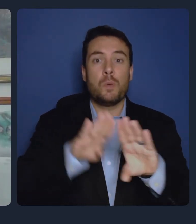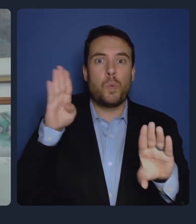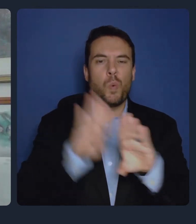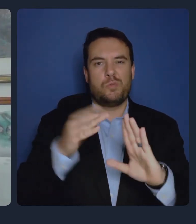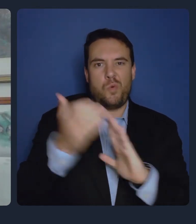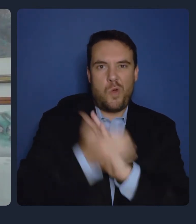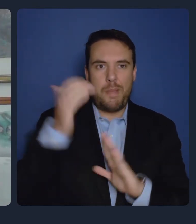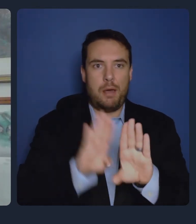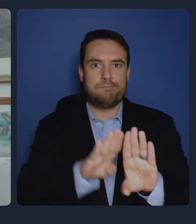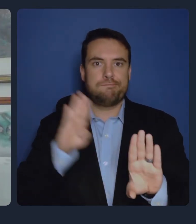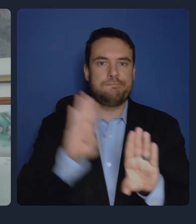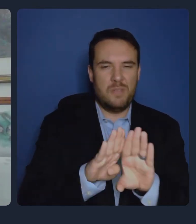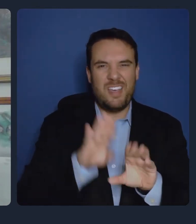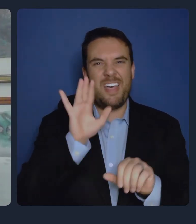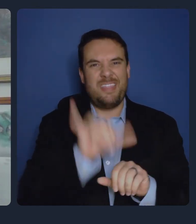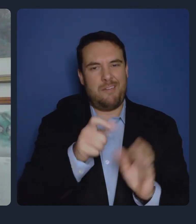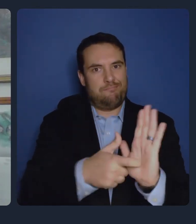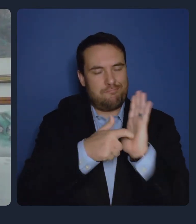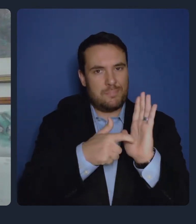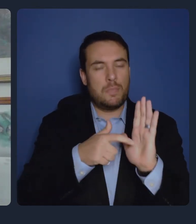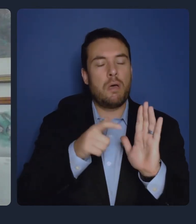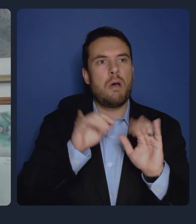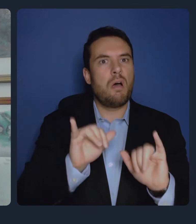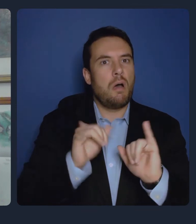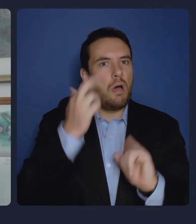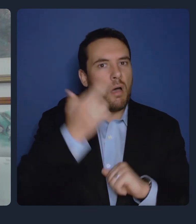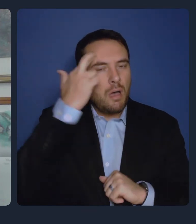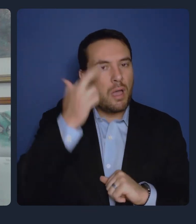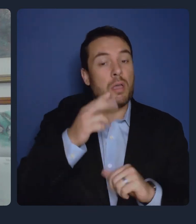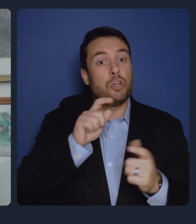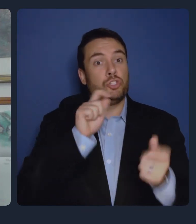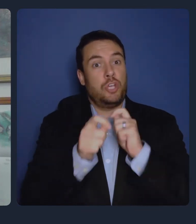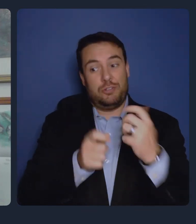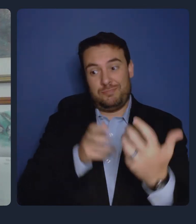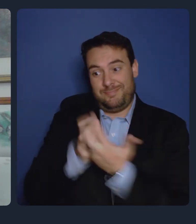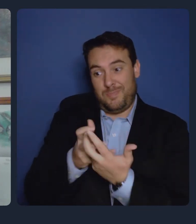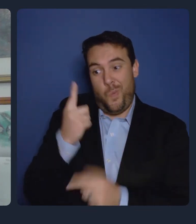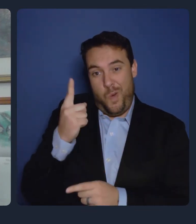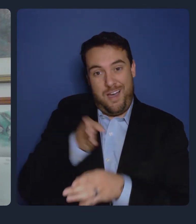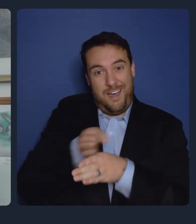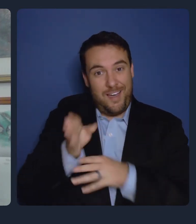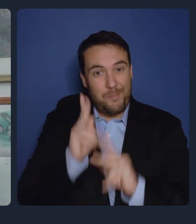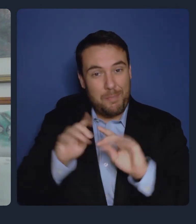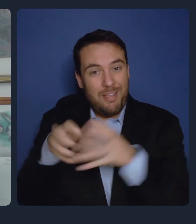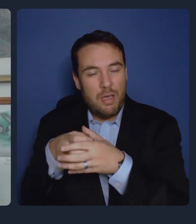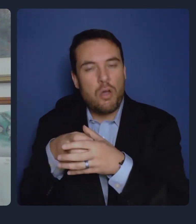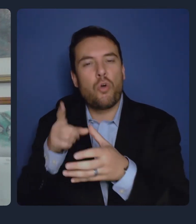And what they discovered is that making changes for one slice of the population was actually beneficial for many people.